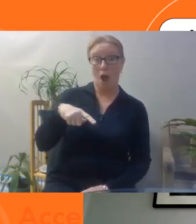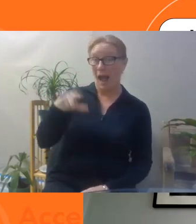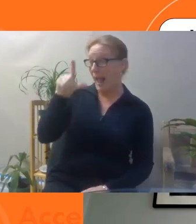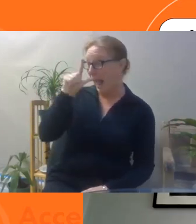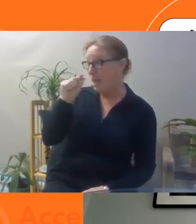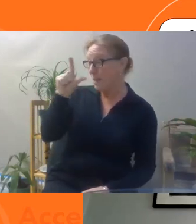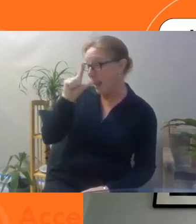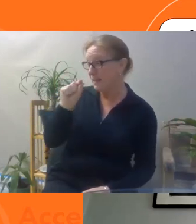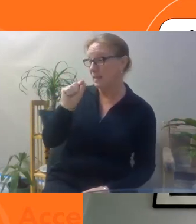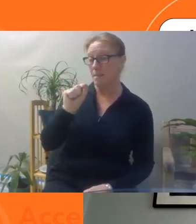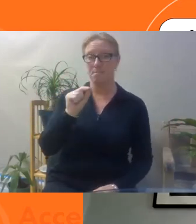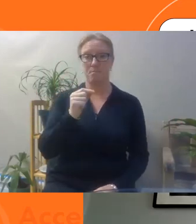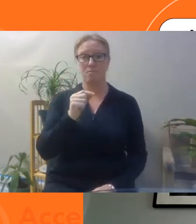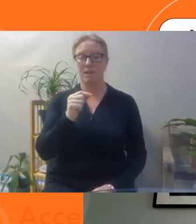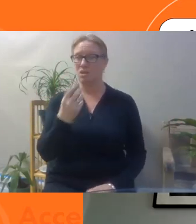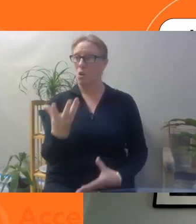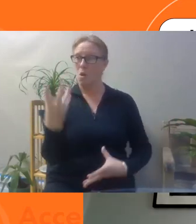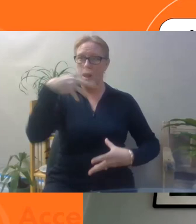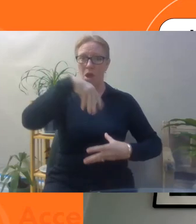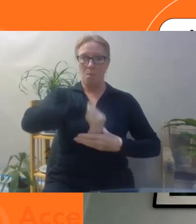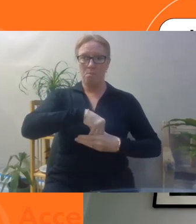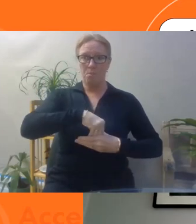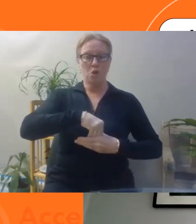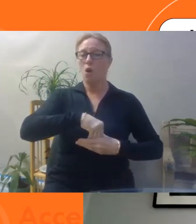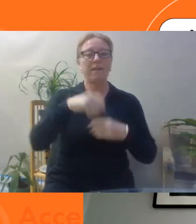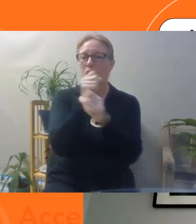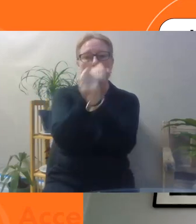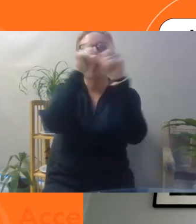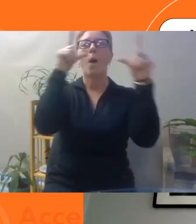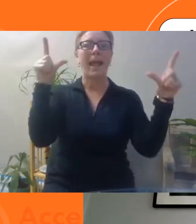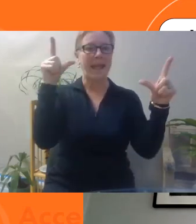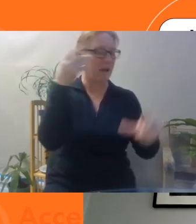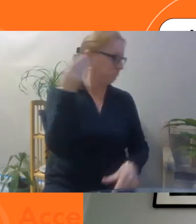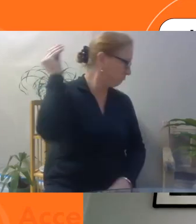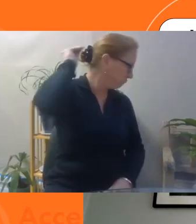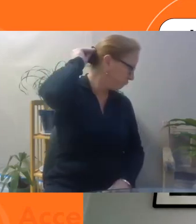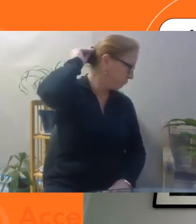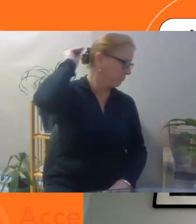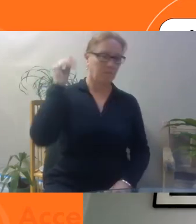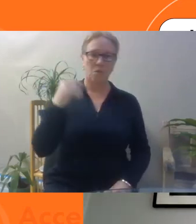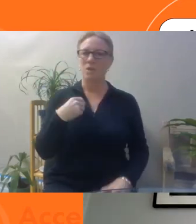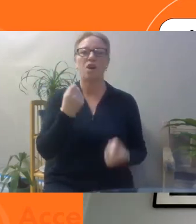it is so rooted in our unconsciousness that we don't even realise that